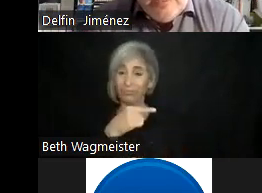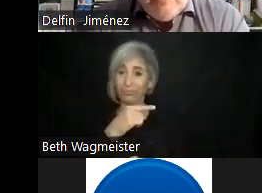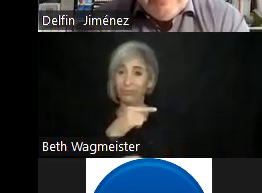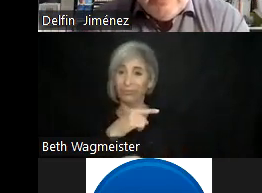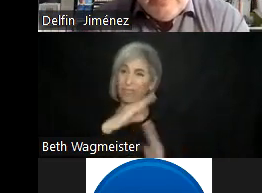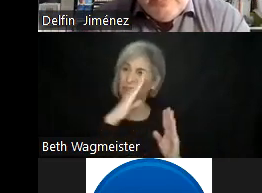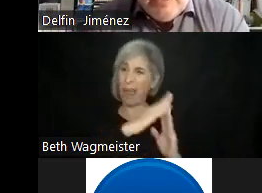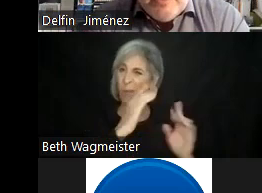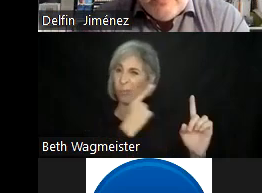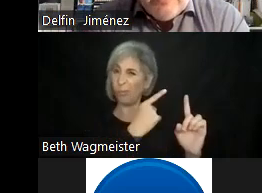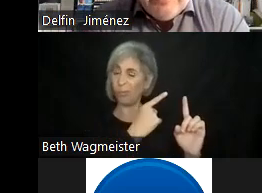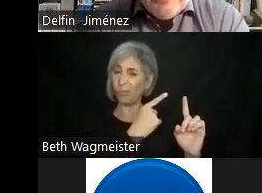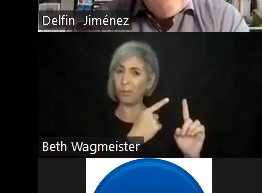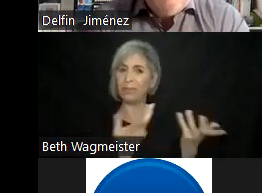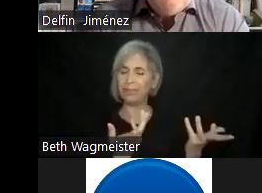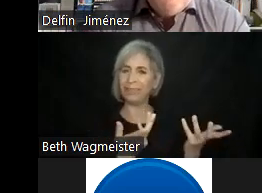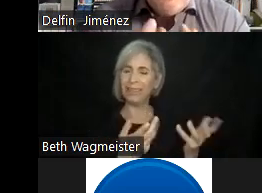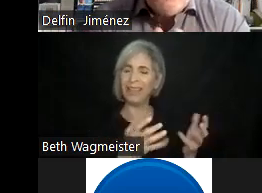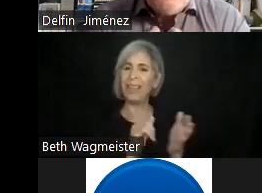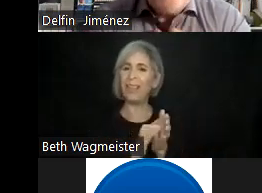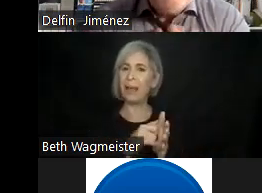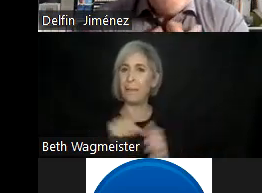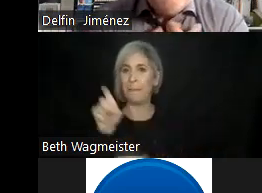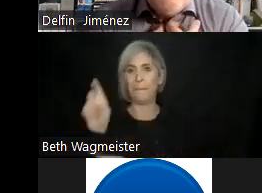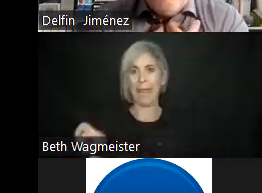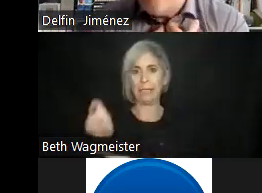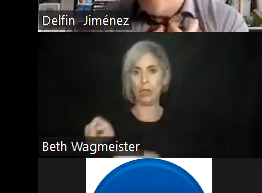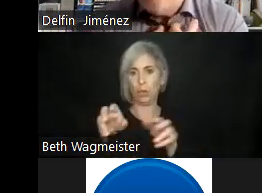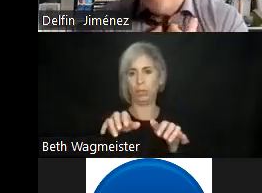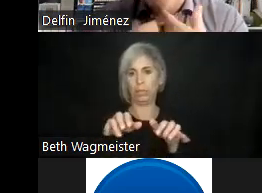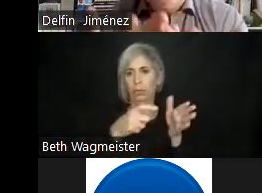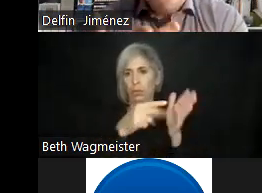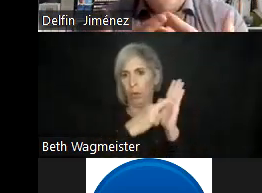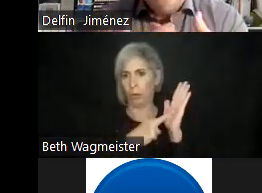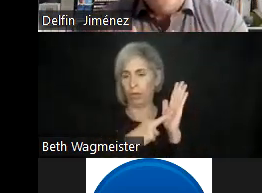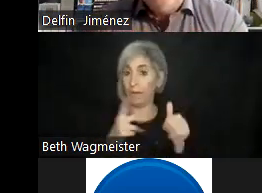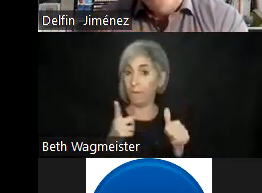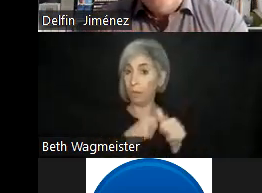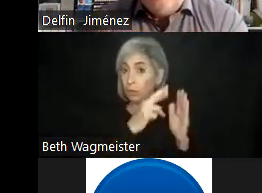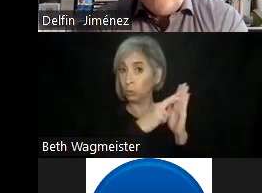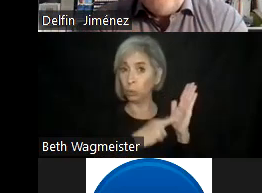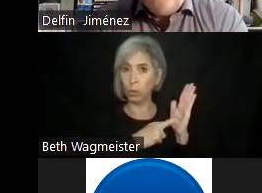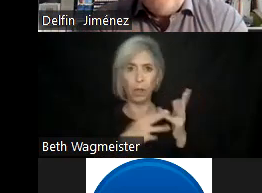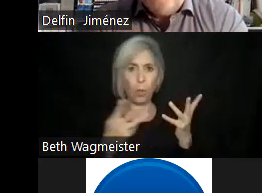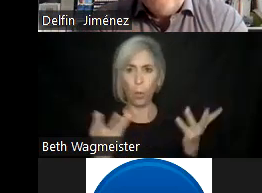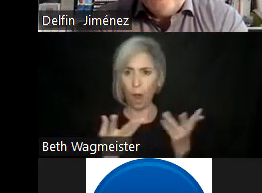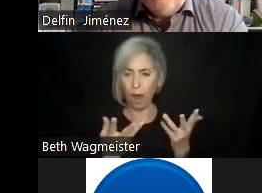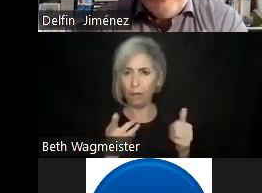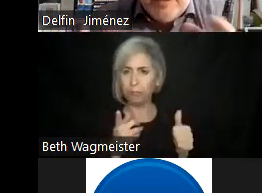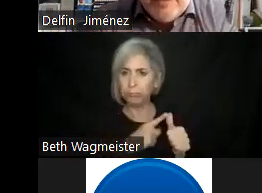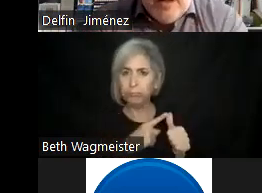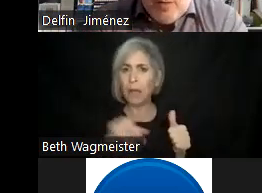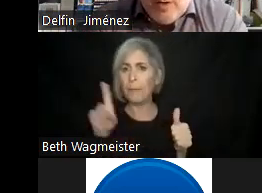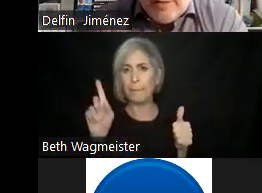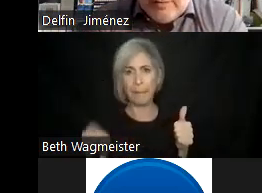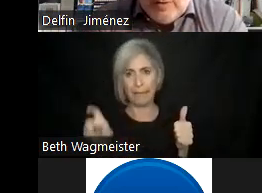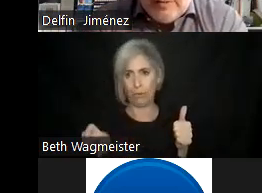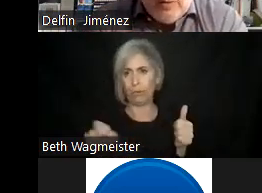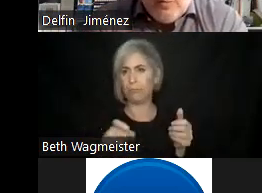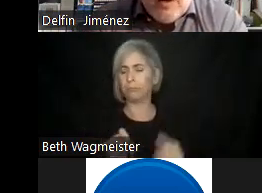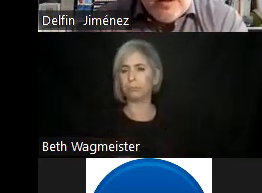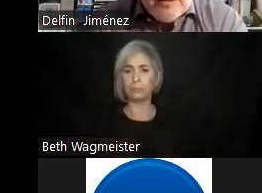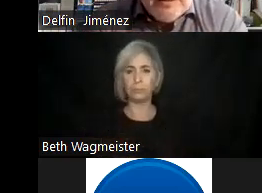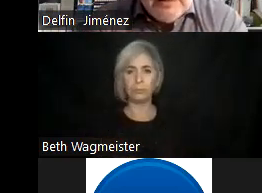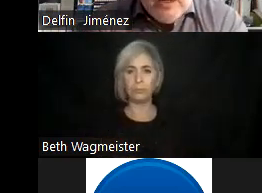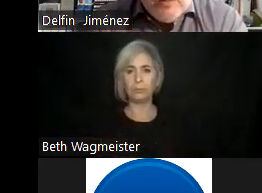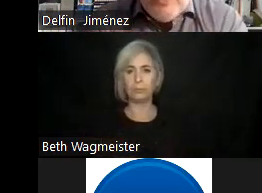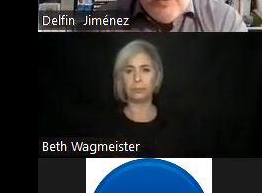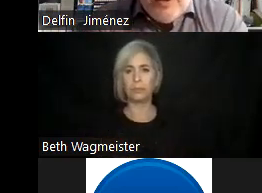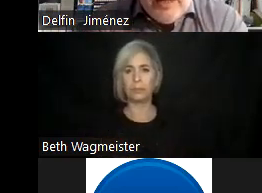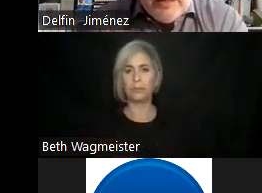mandatory regulations that's our first rule when we prepare one work, what do you think